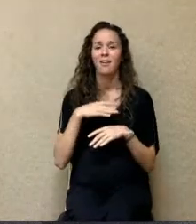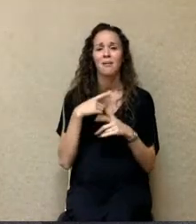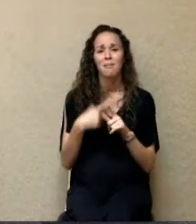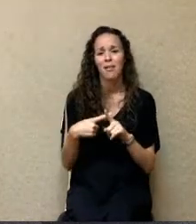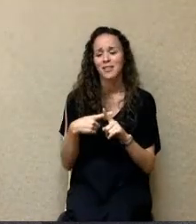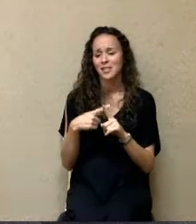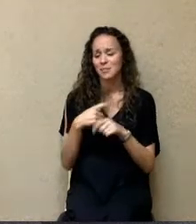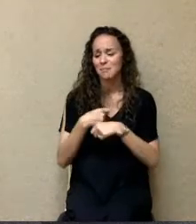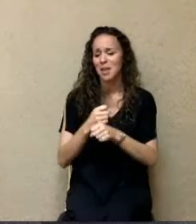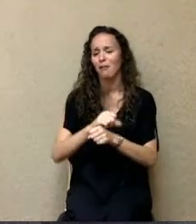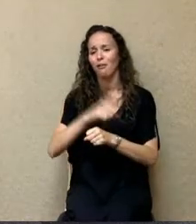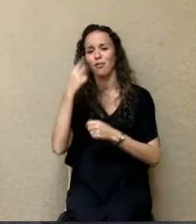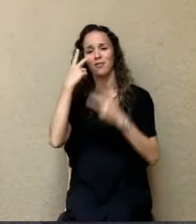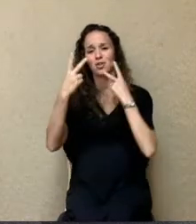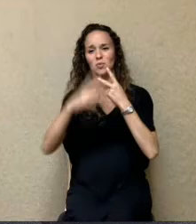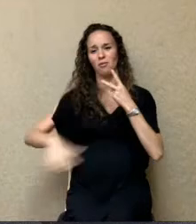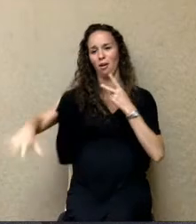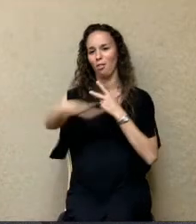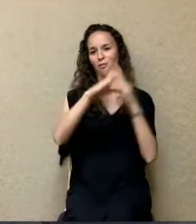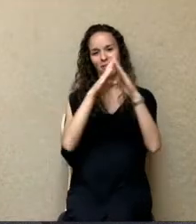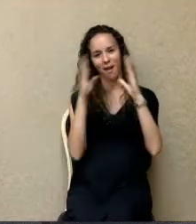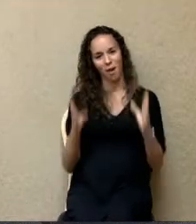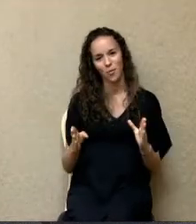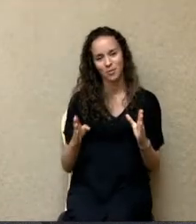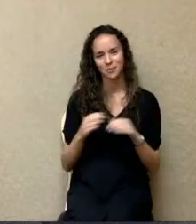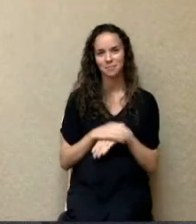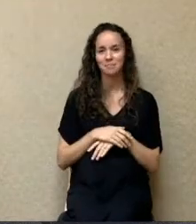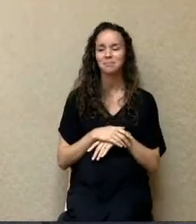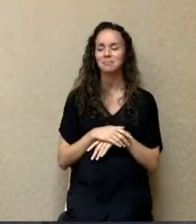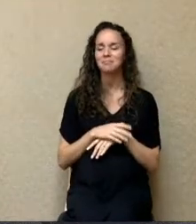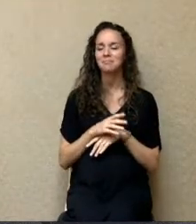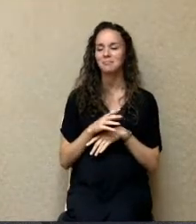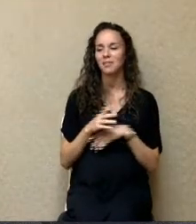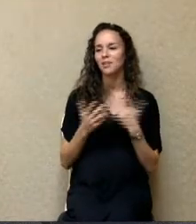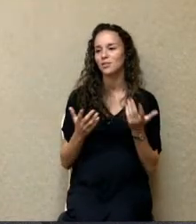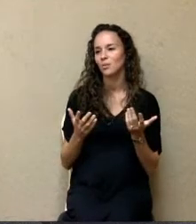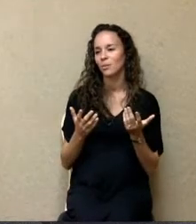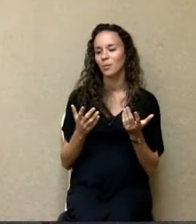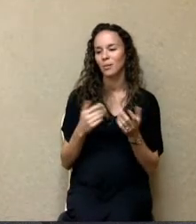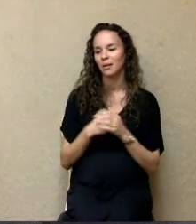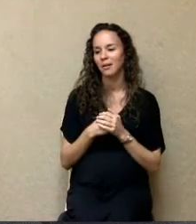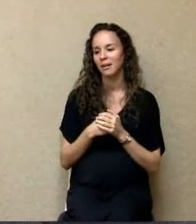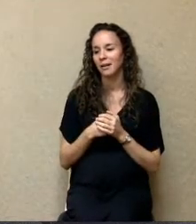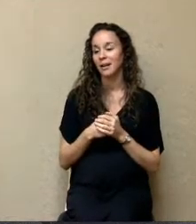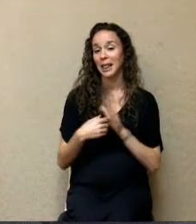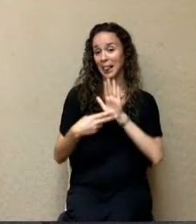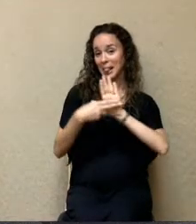throughout the house, so we'll talk and show some of those. Some of the visuals were labeling things for